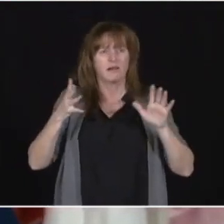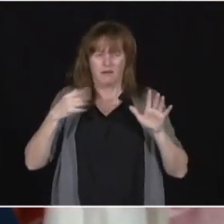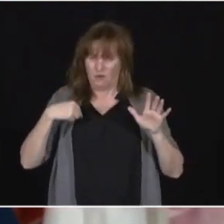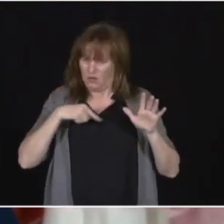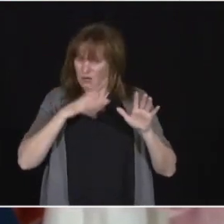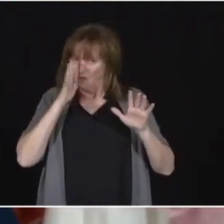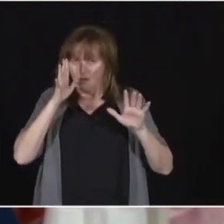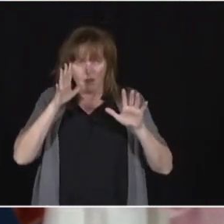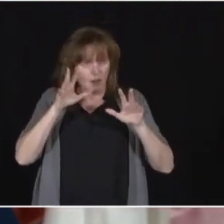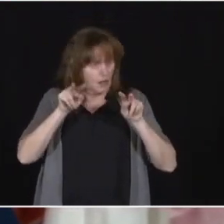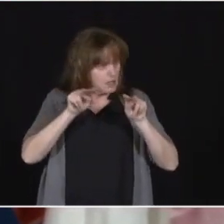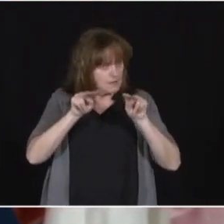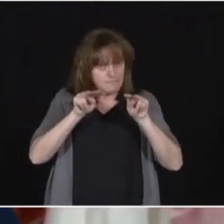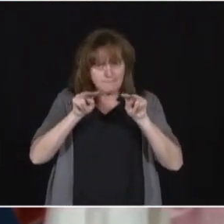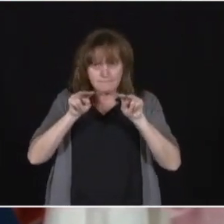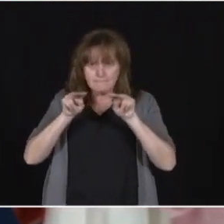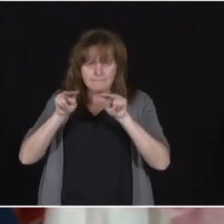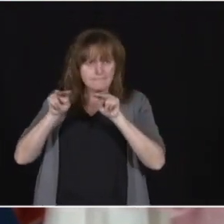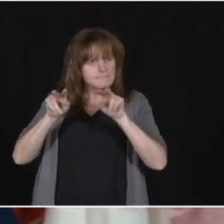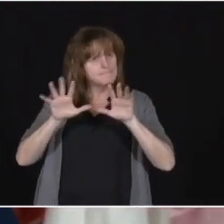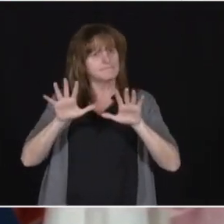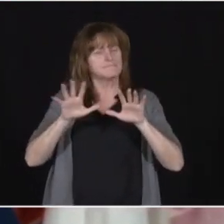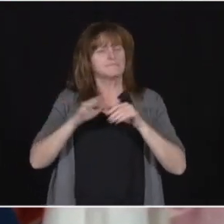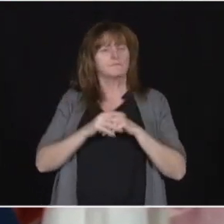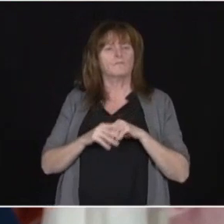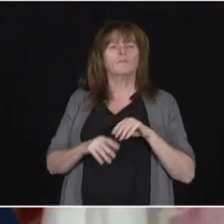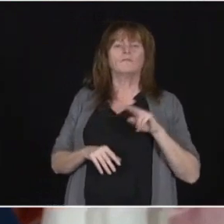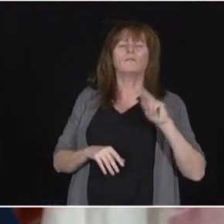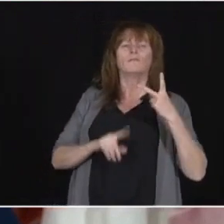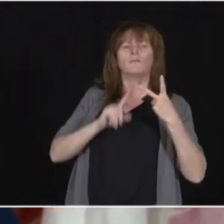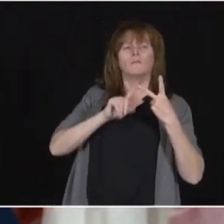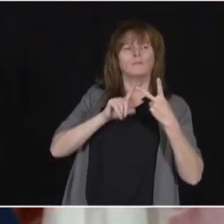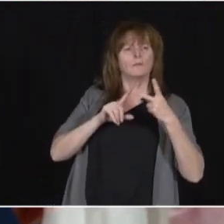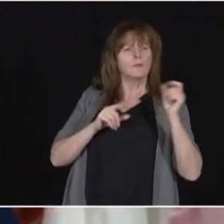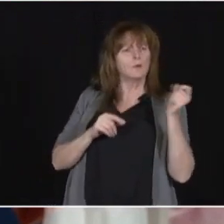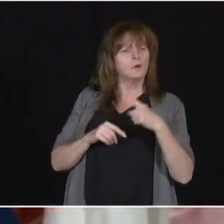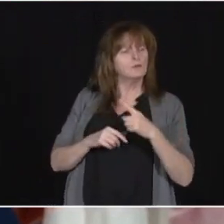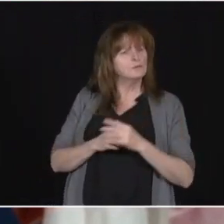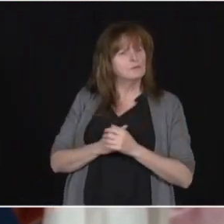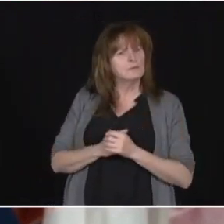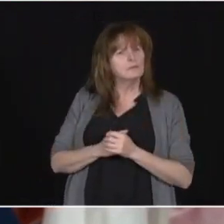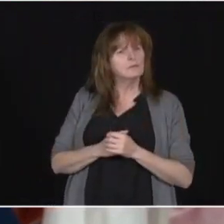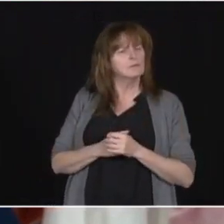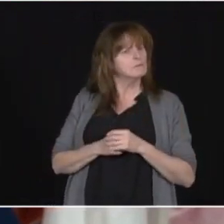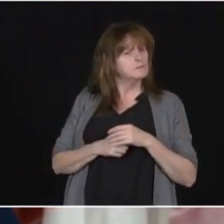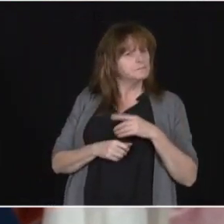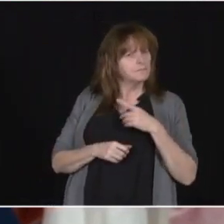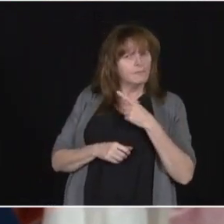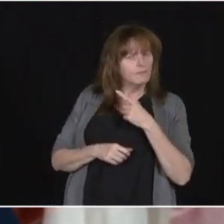But has a bar been set, premier, on what point you would have to consider rolling back?